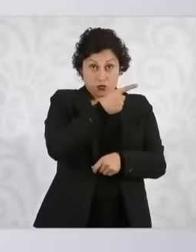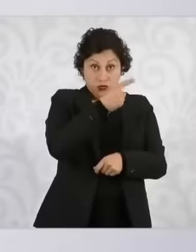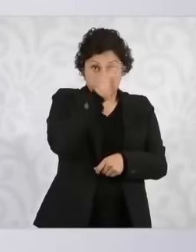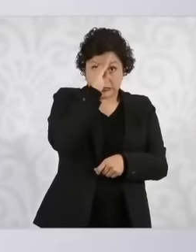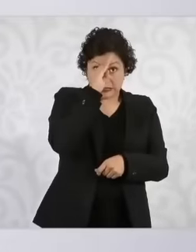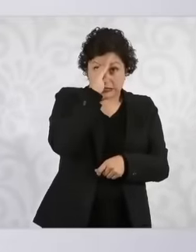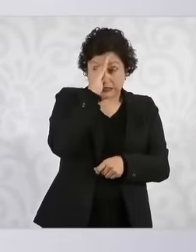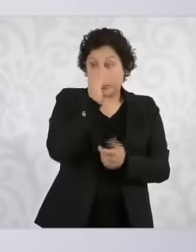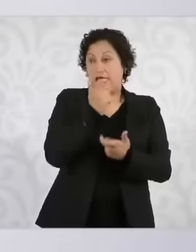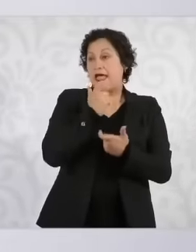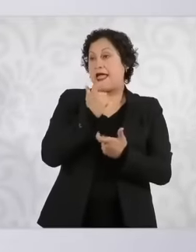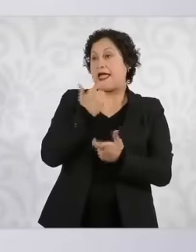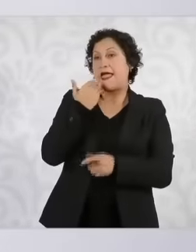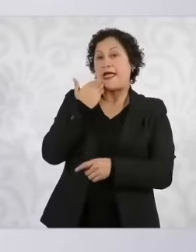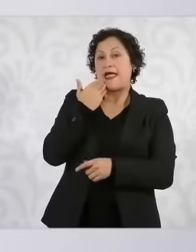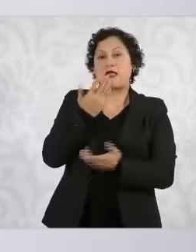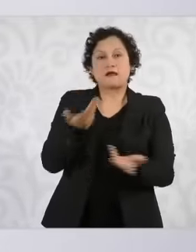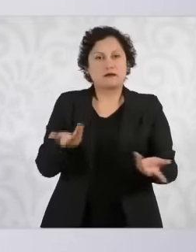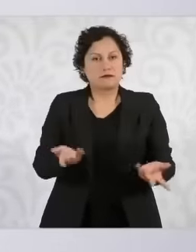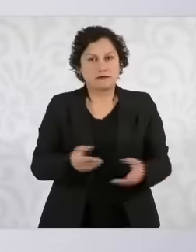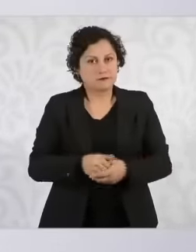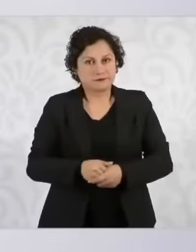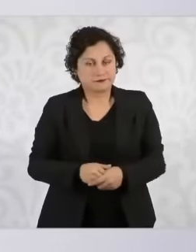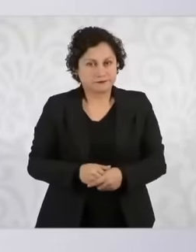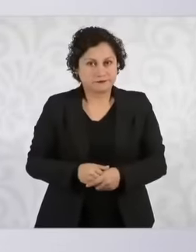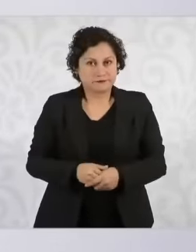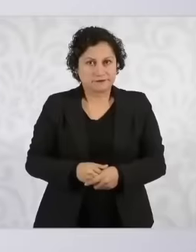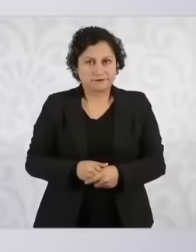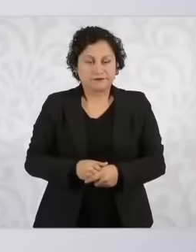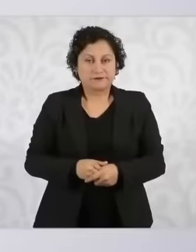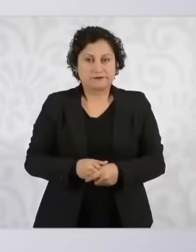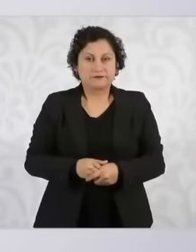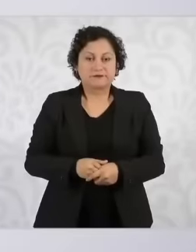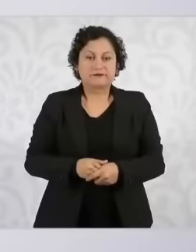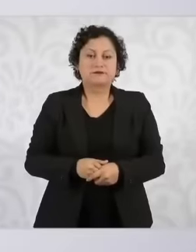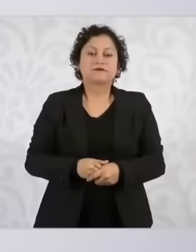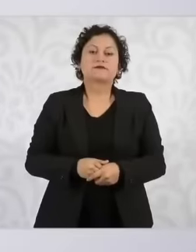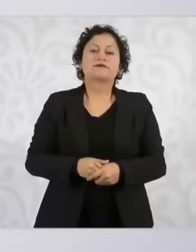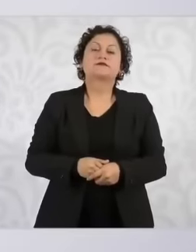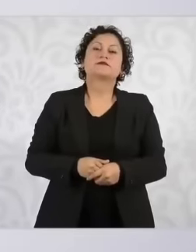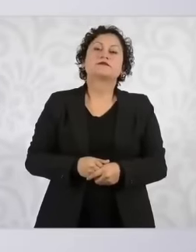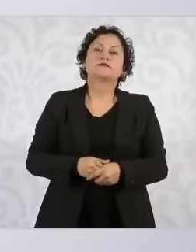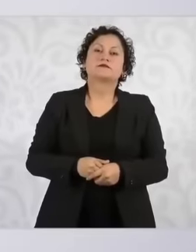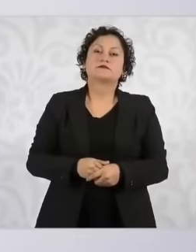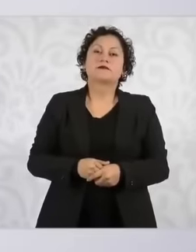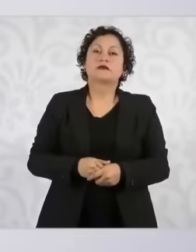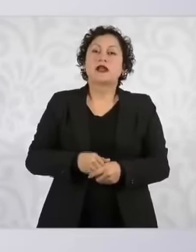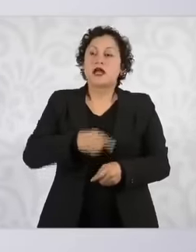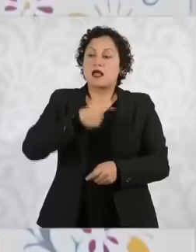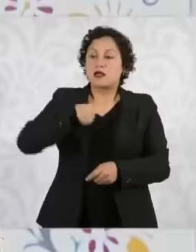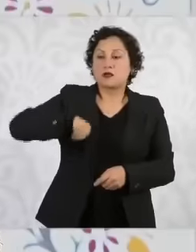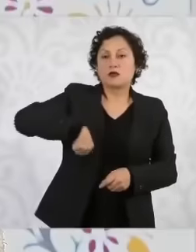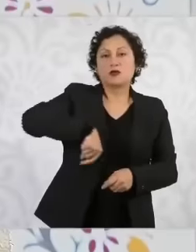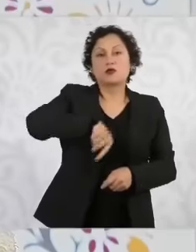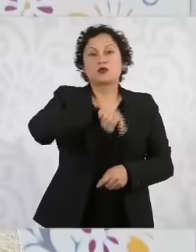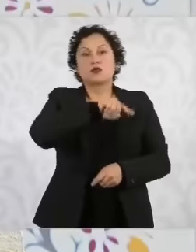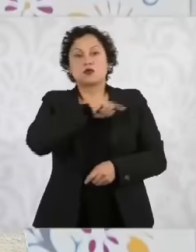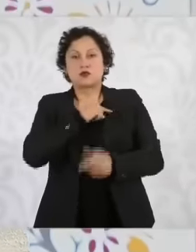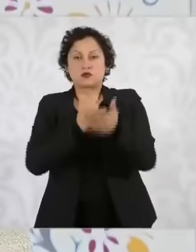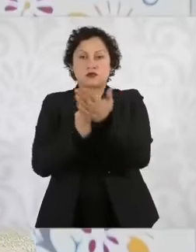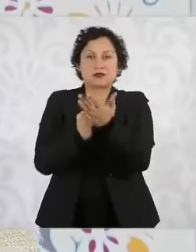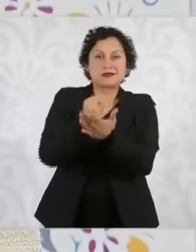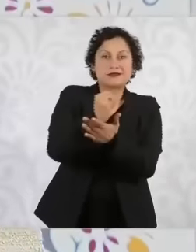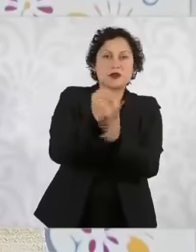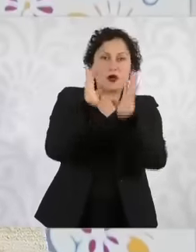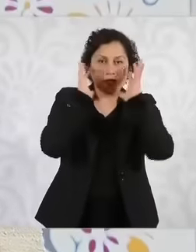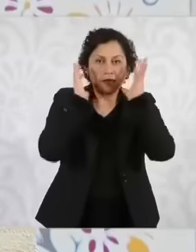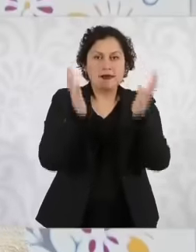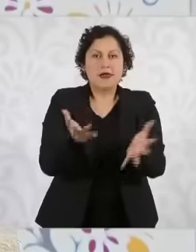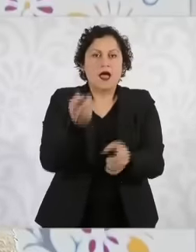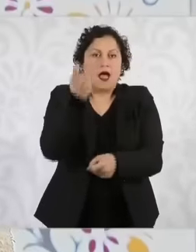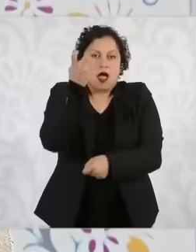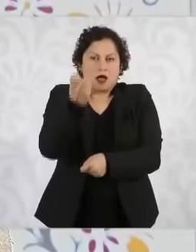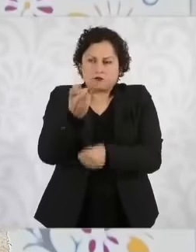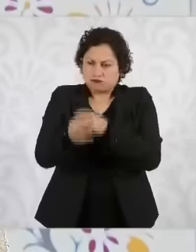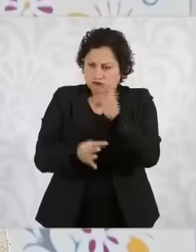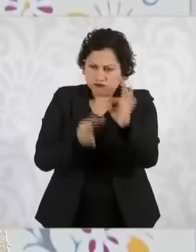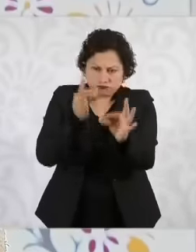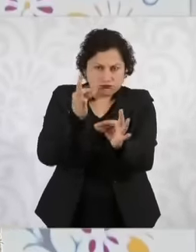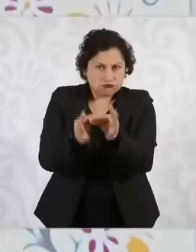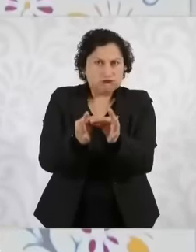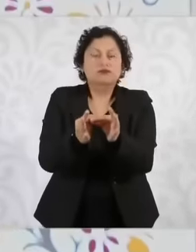nice then that it was made is a responsible decision and the election of judges is